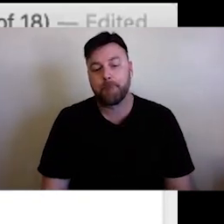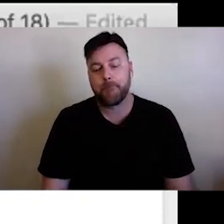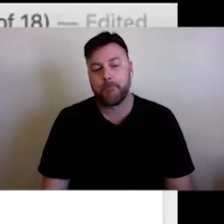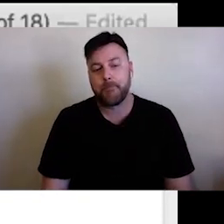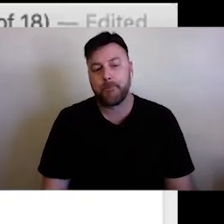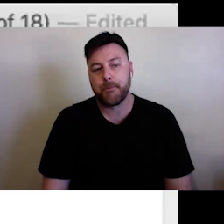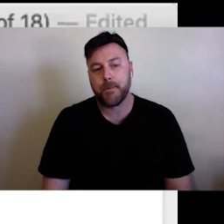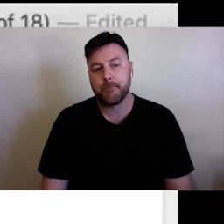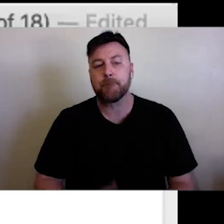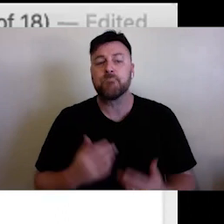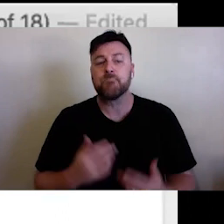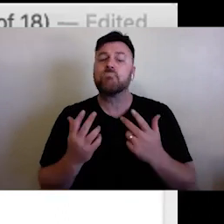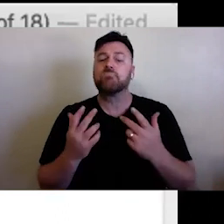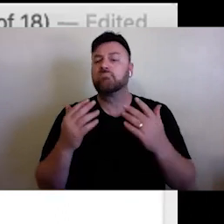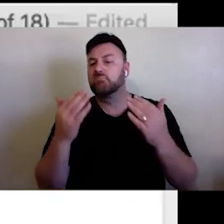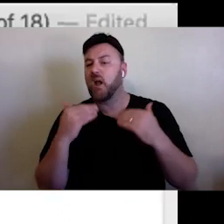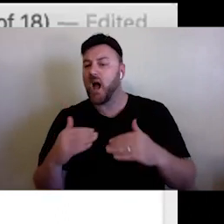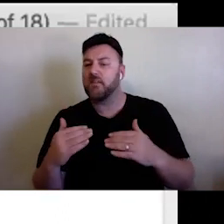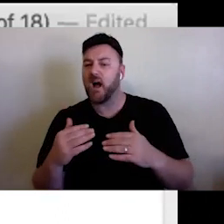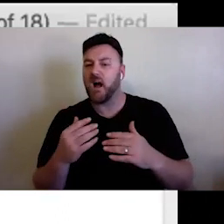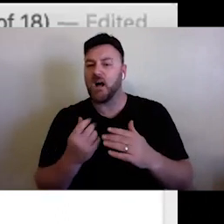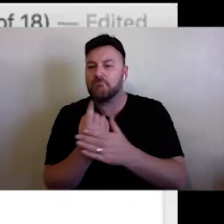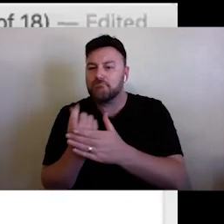about is search interest in do it yourself videos has sparked in the